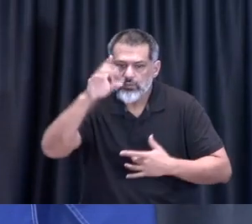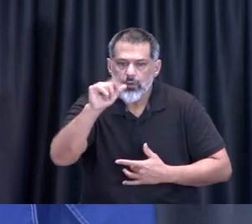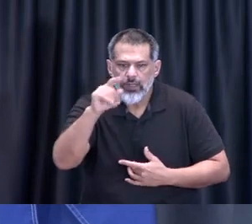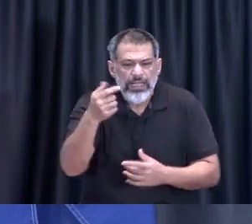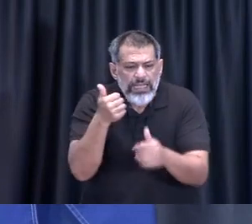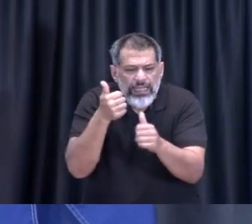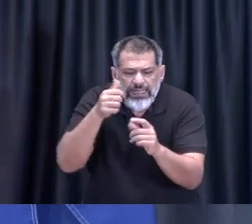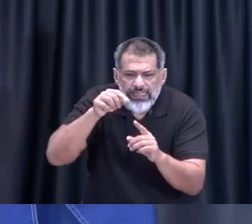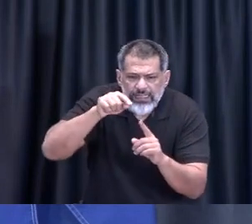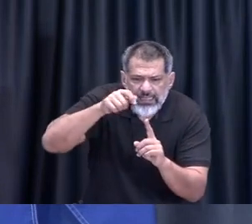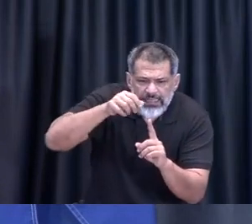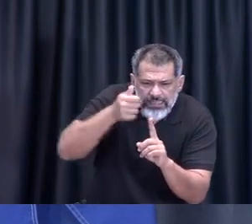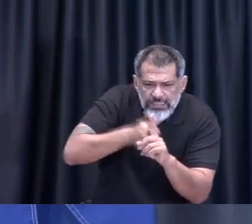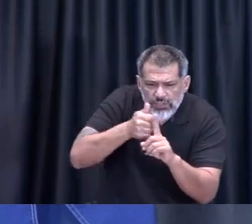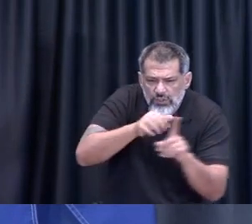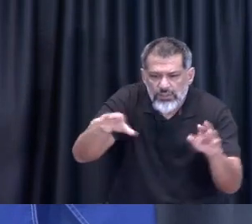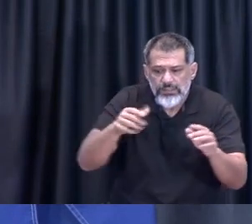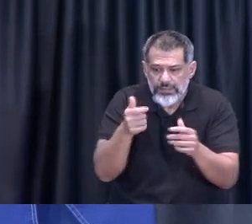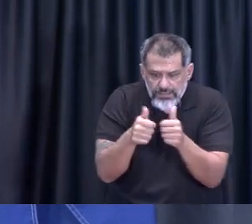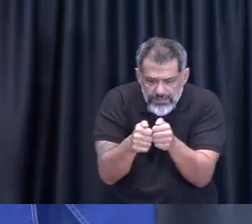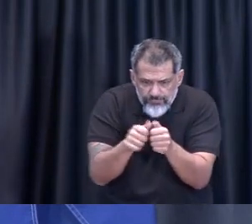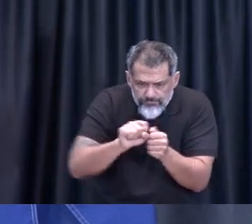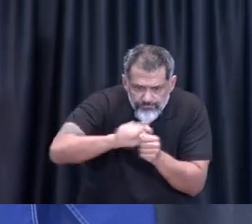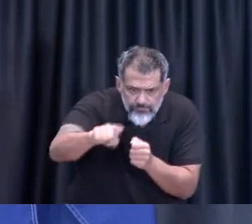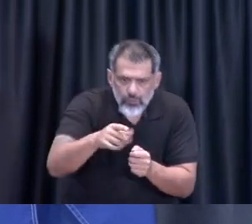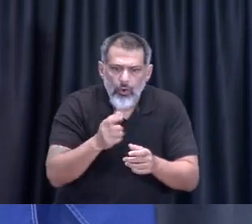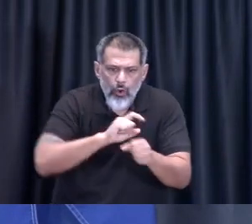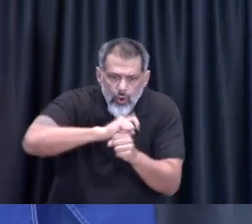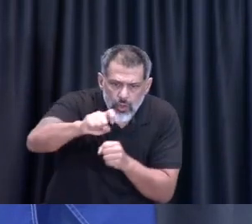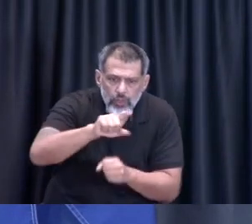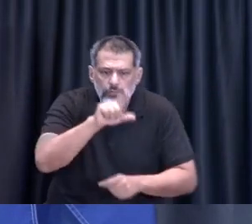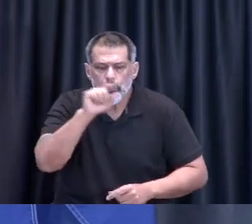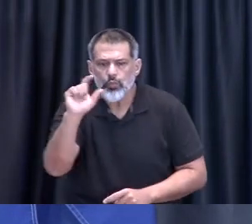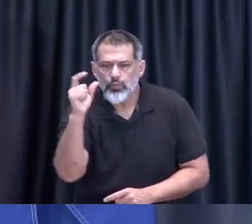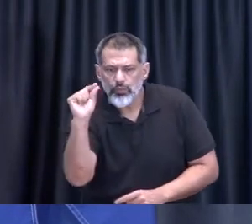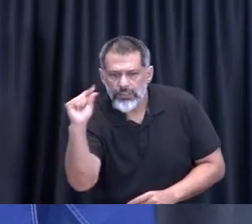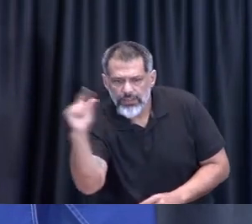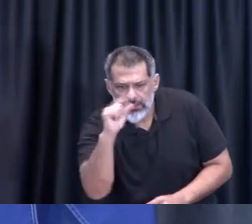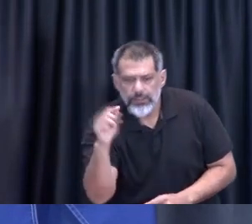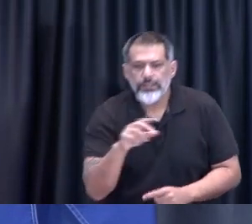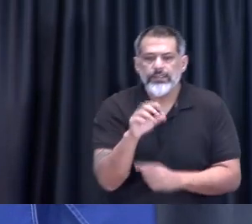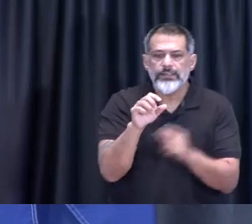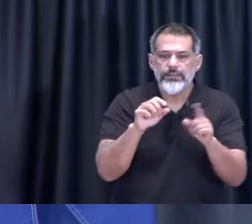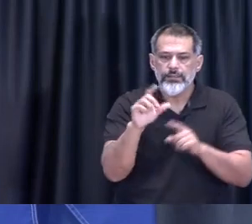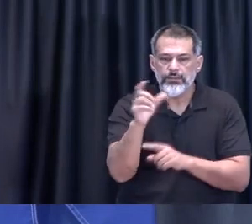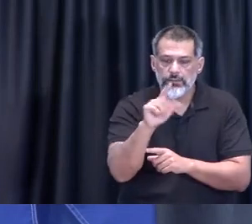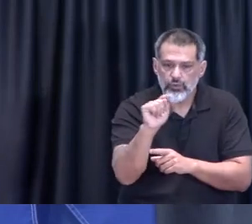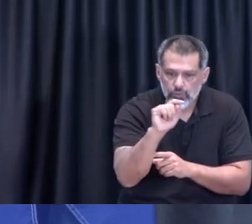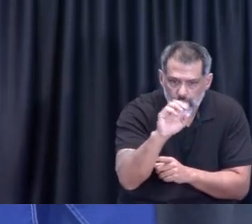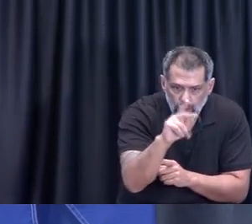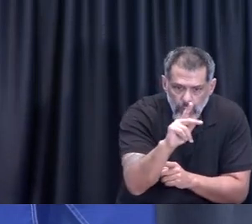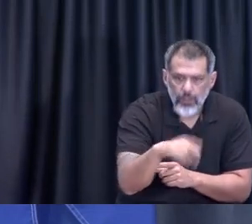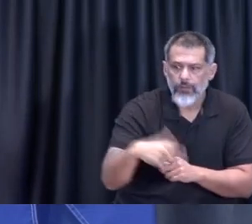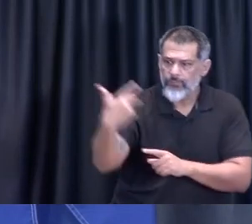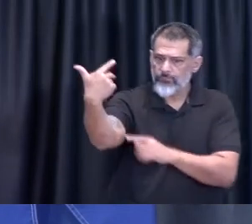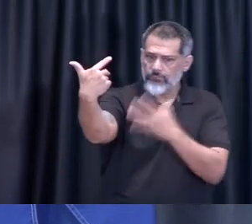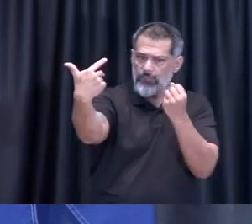applicable text call, tweet or Tik Tok VIDEO Using the Bell, let's talk hashtag.